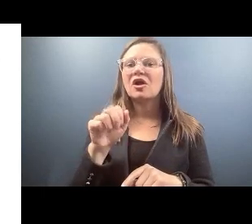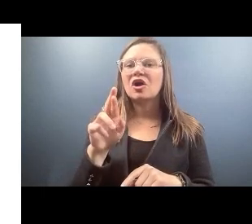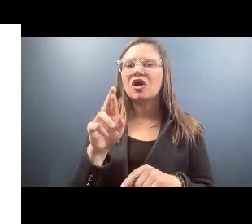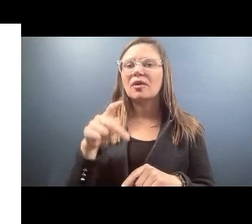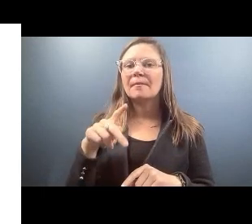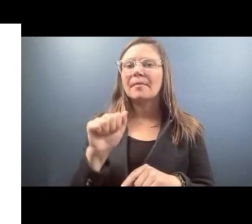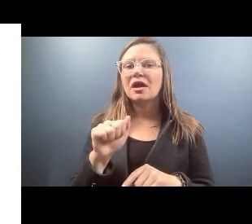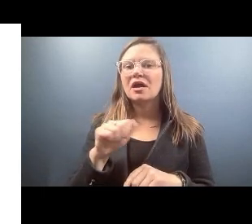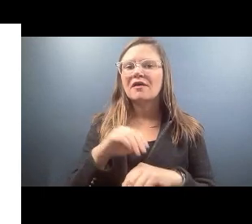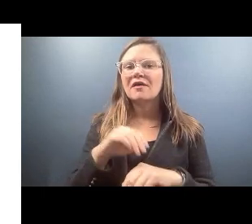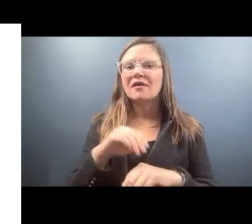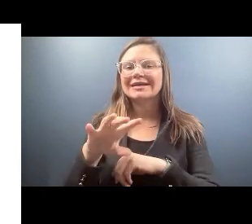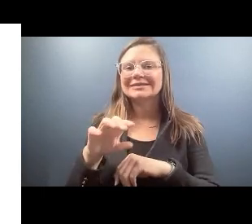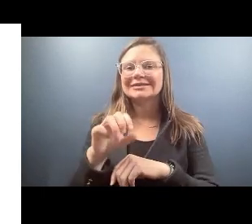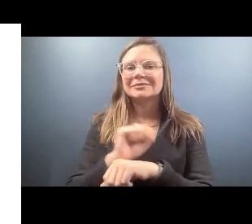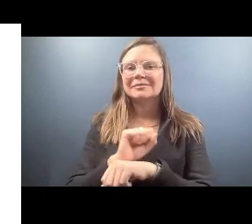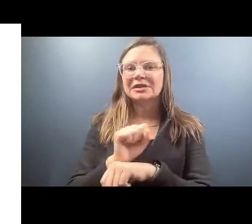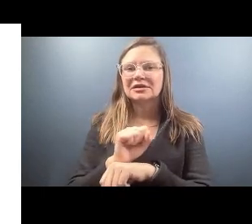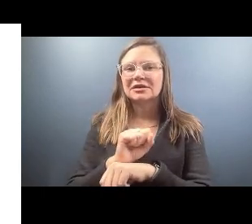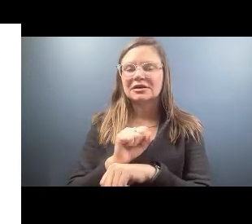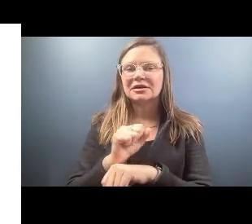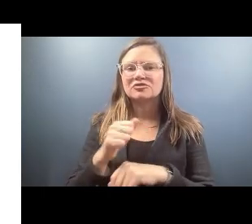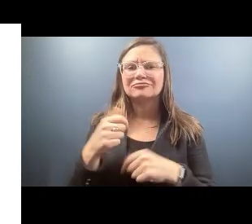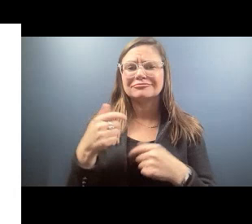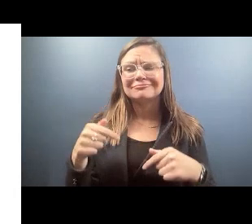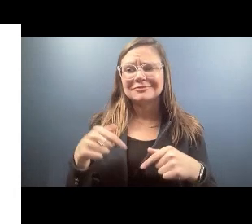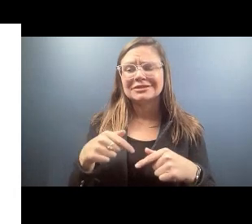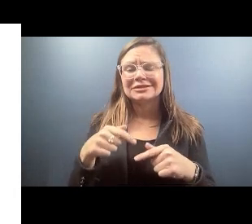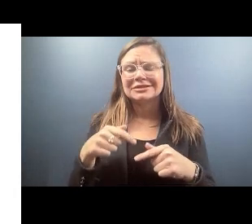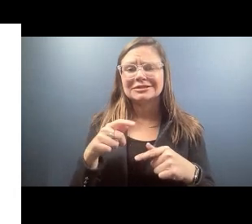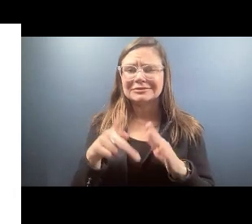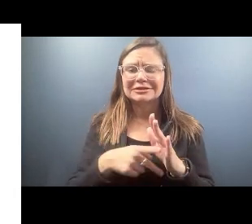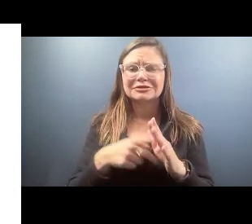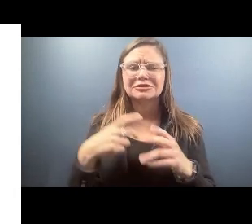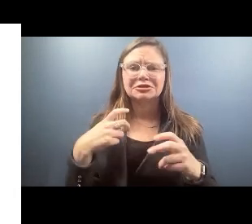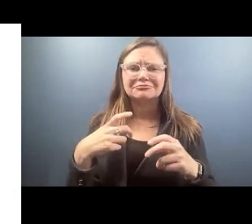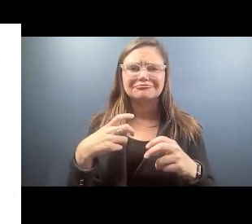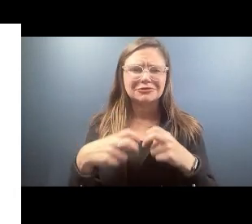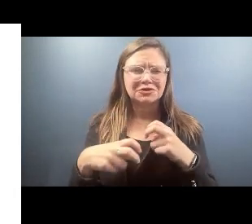Now of course this is a pressing policy concern, but not necessarily operationalize not it's,